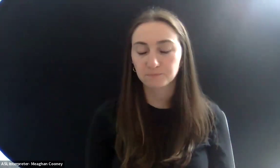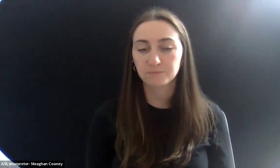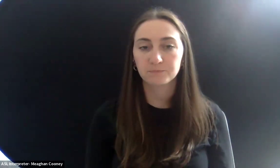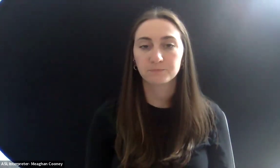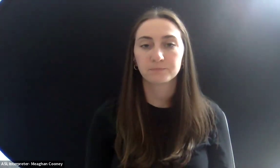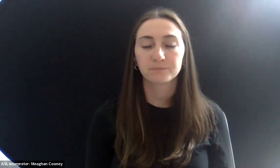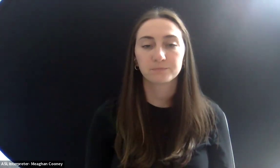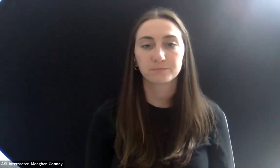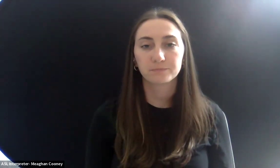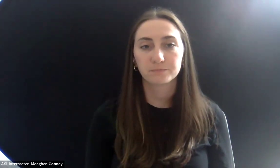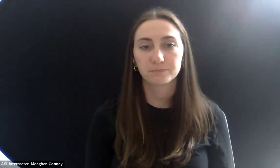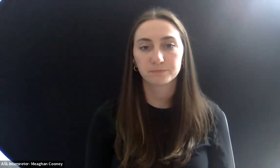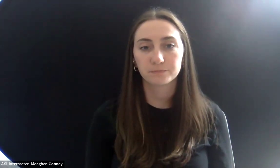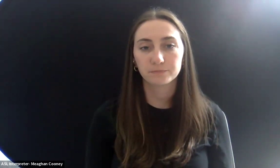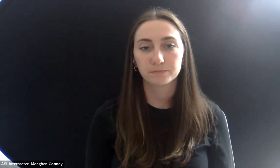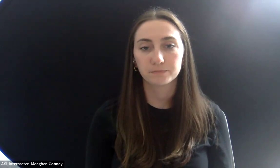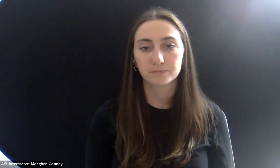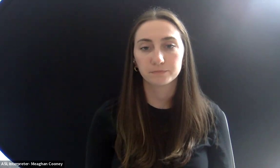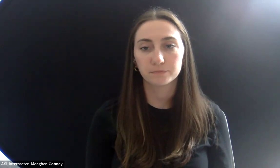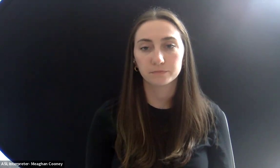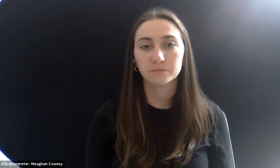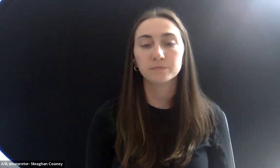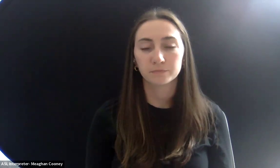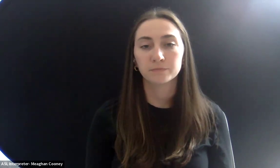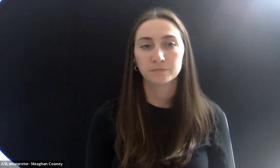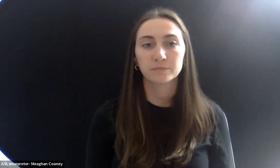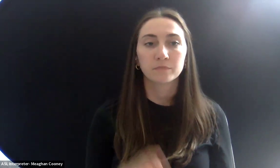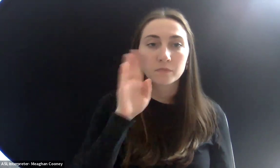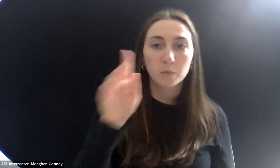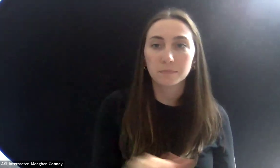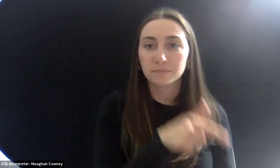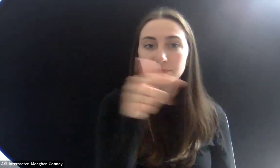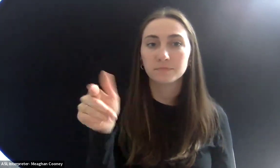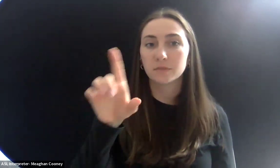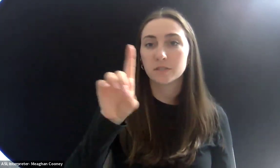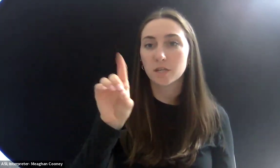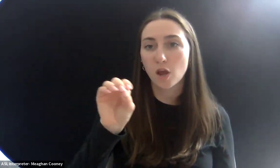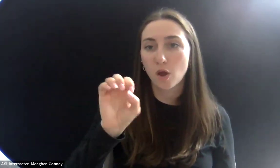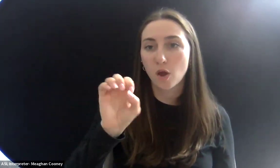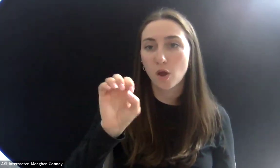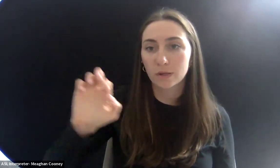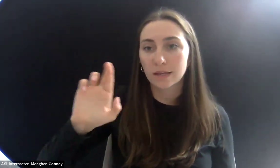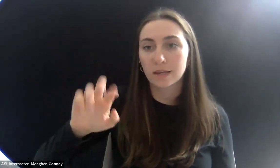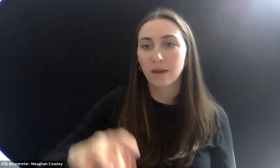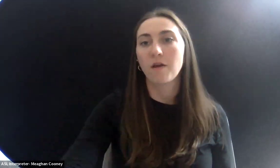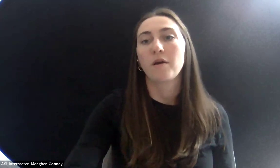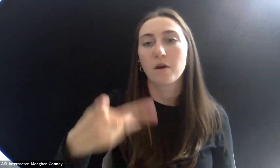gas emissions policy. OK, so now I'll turn it over to DOER Paul Ormond for for this presentation.